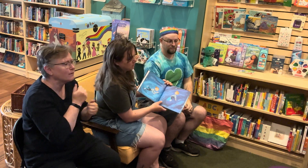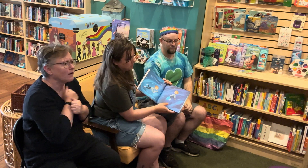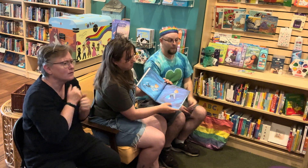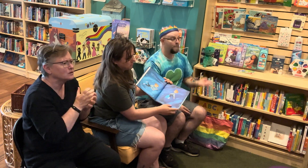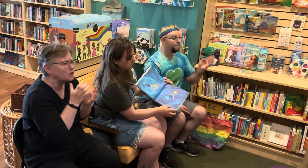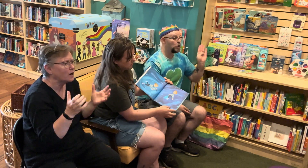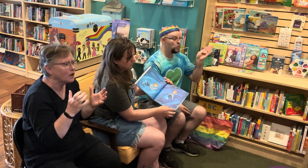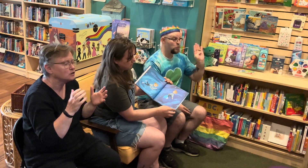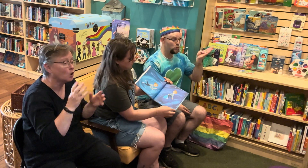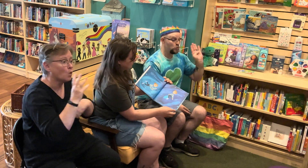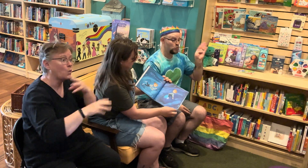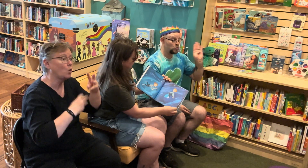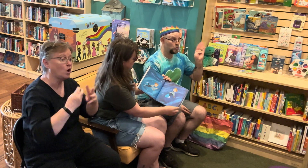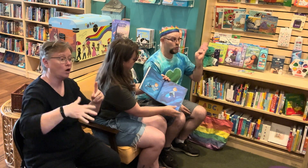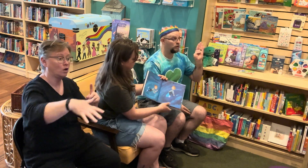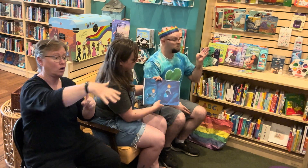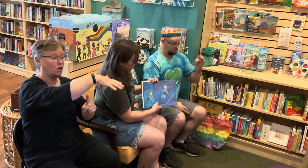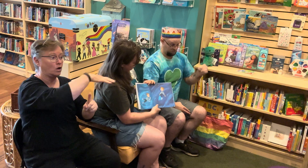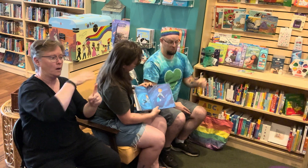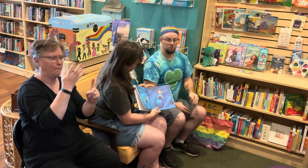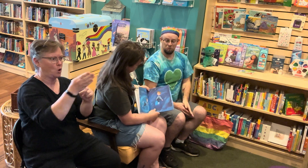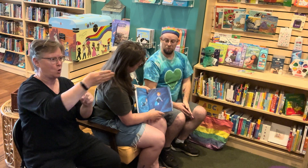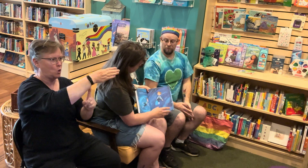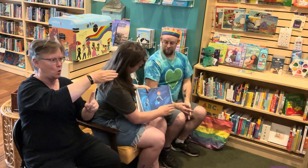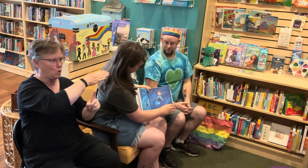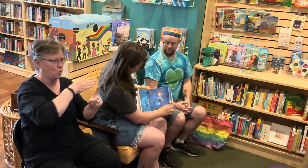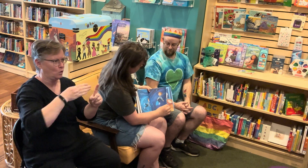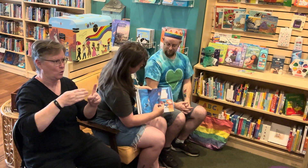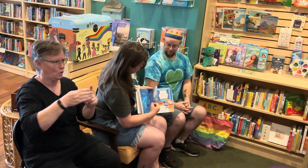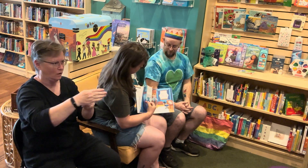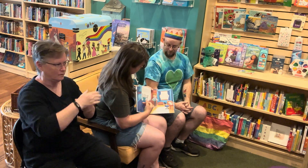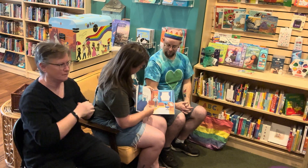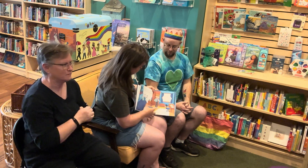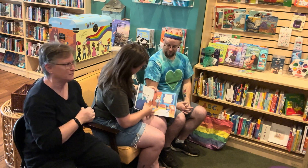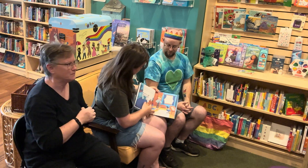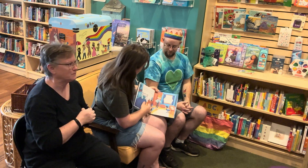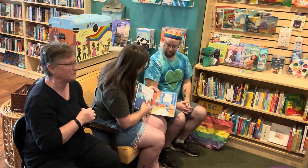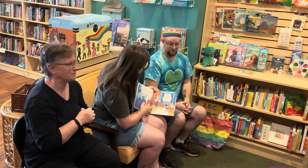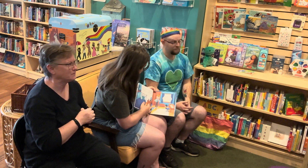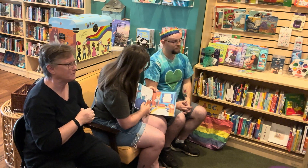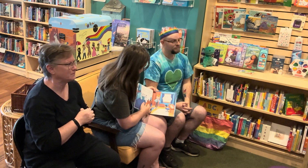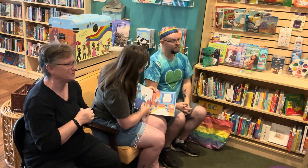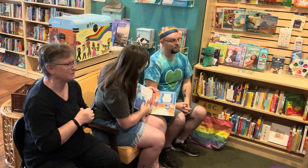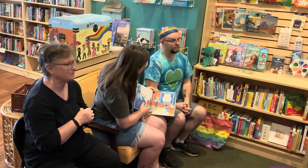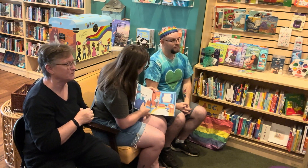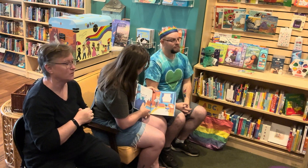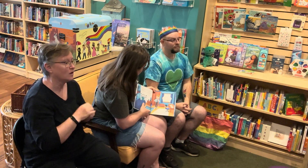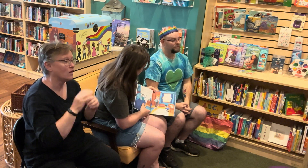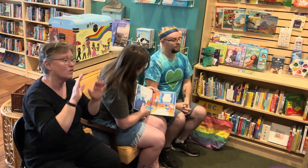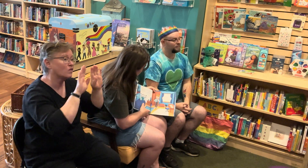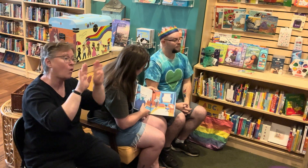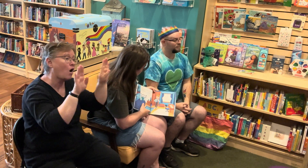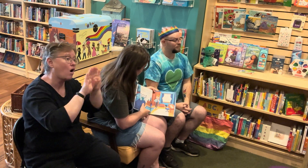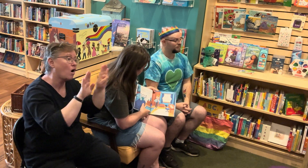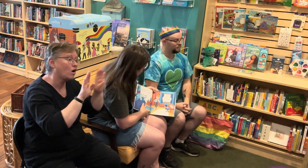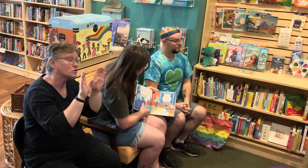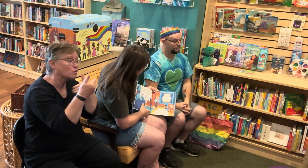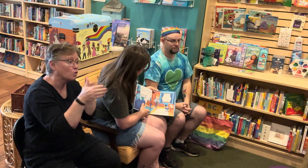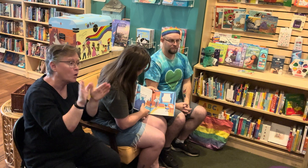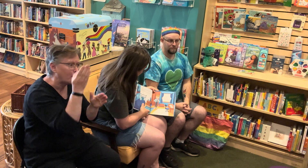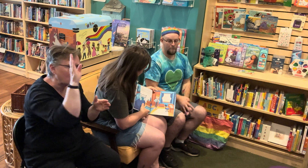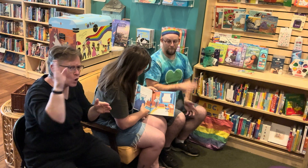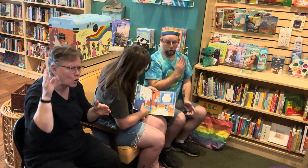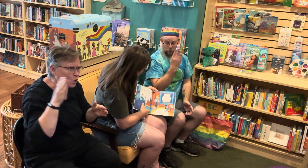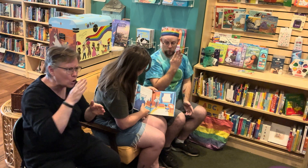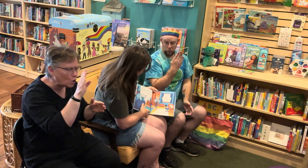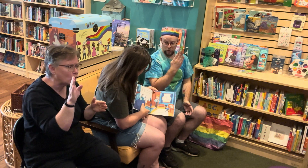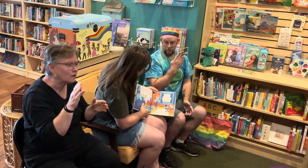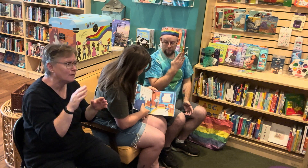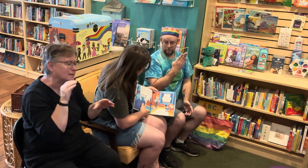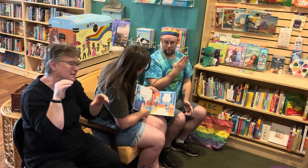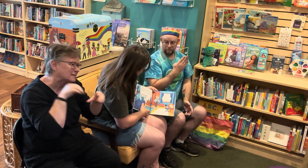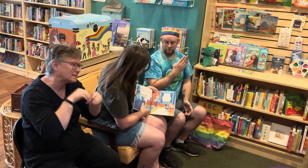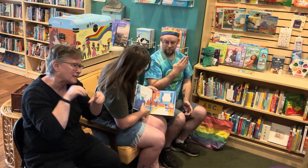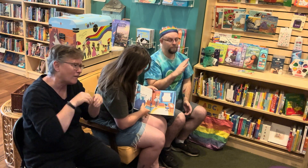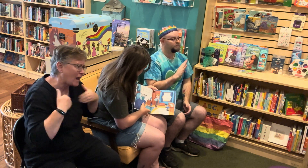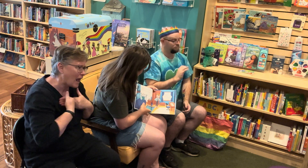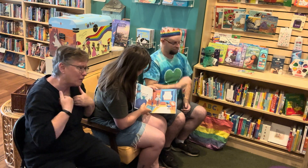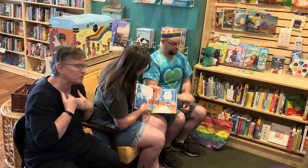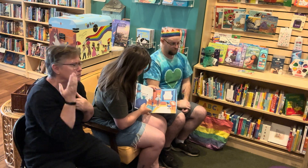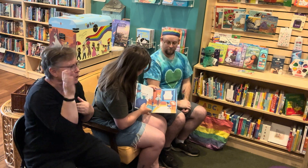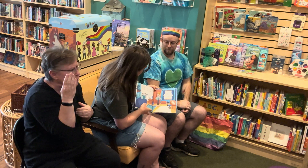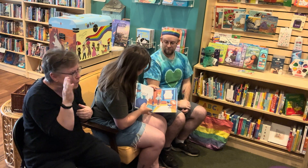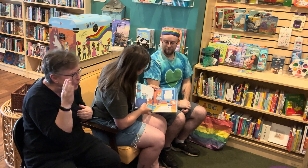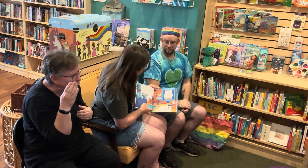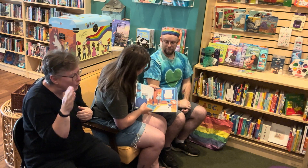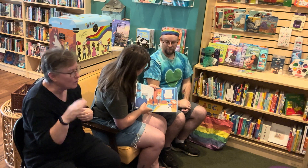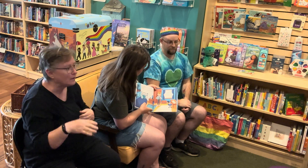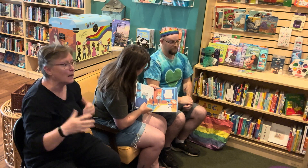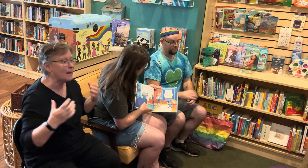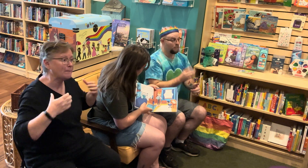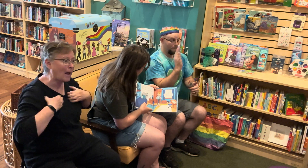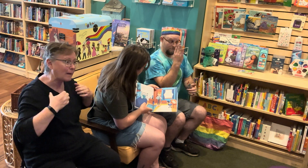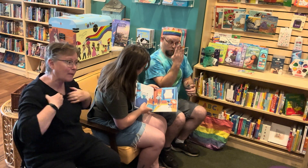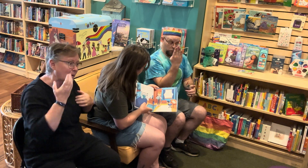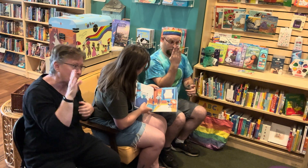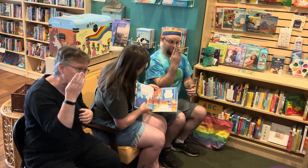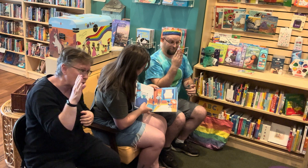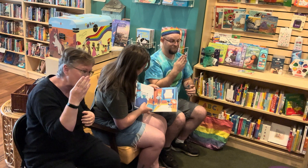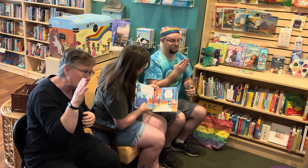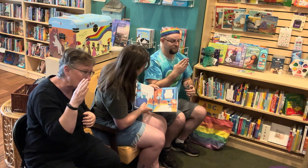blue. The walls in his room were blue, and his stuffed animals were too! His backpack was blue, his clothes